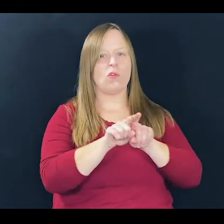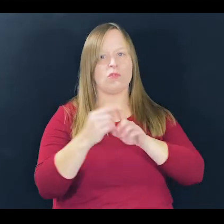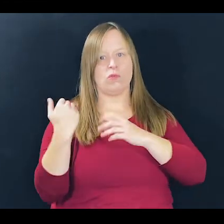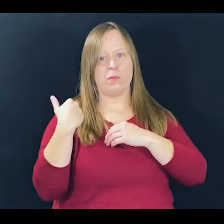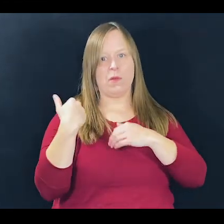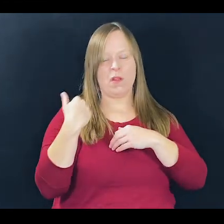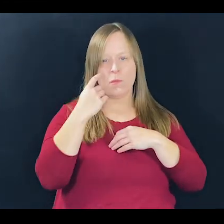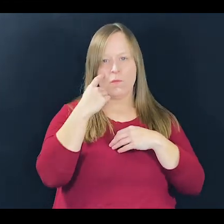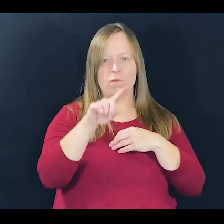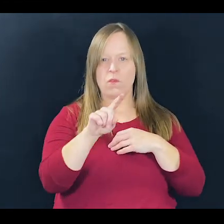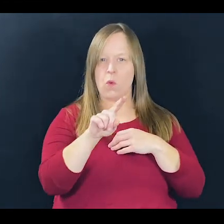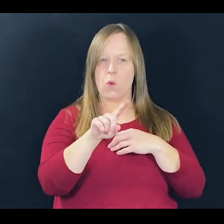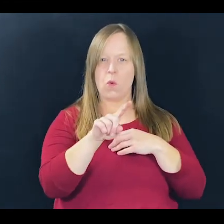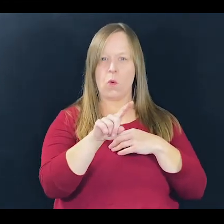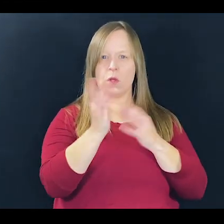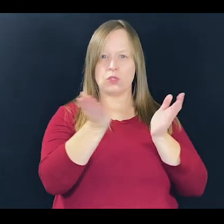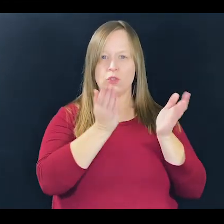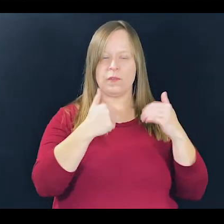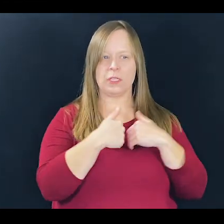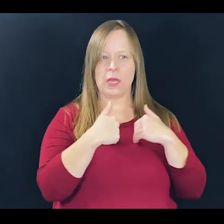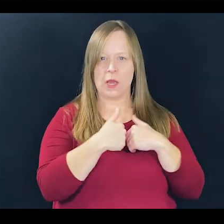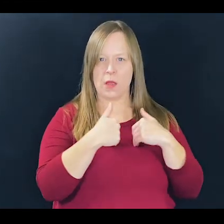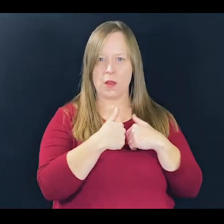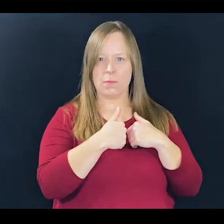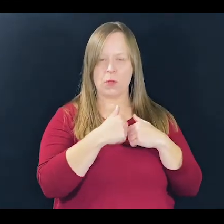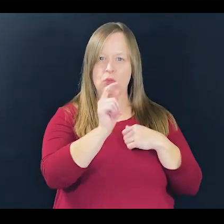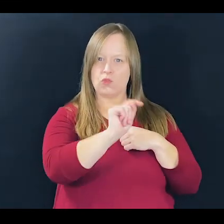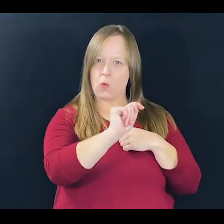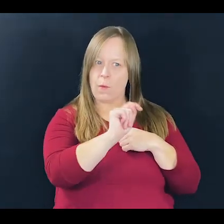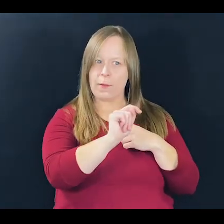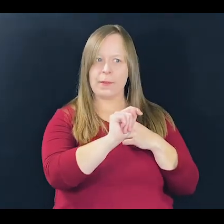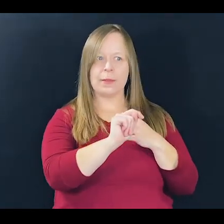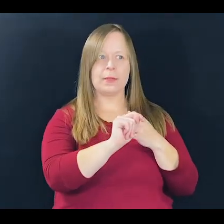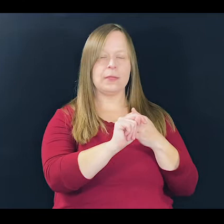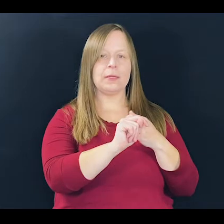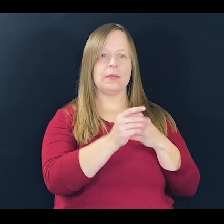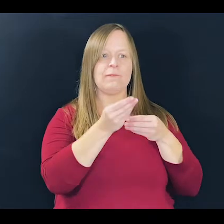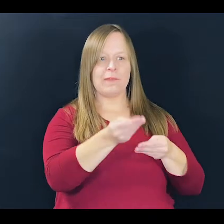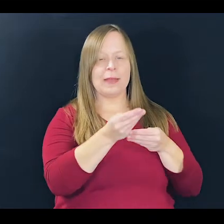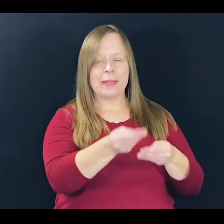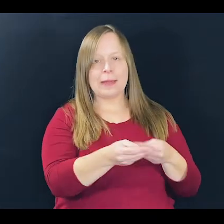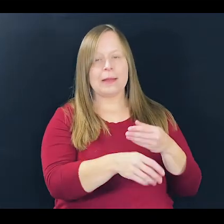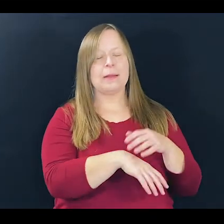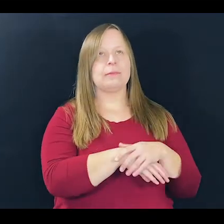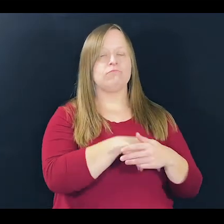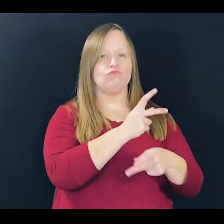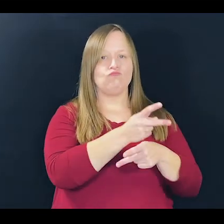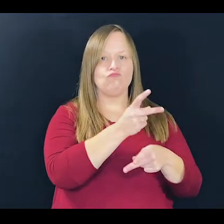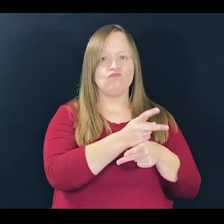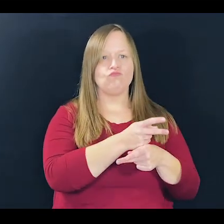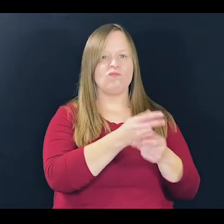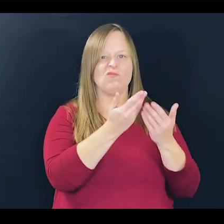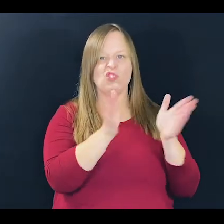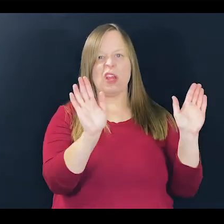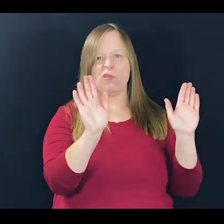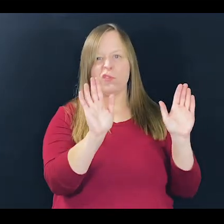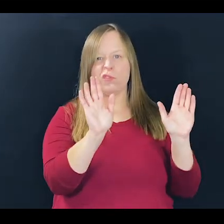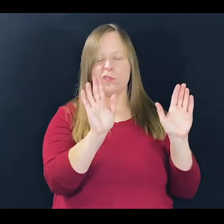responsible for the service animals toileting and feeding and general care